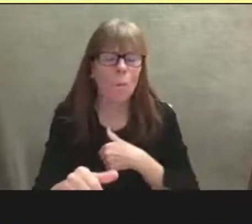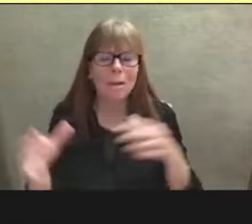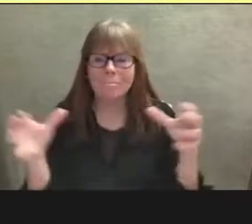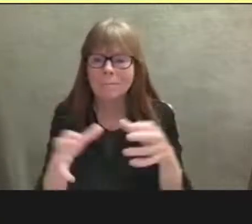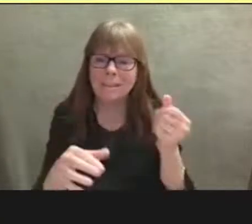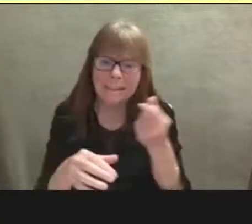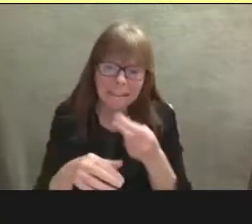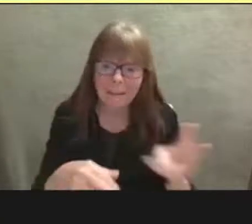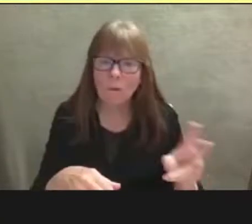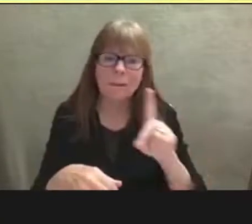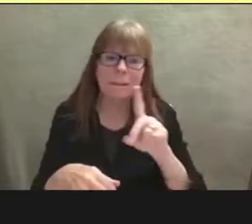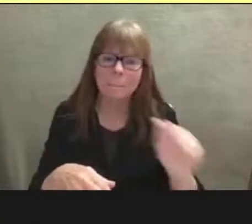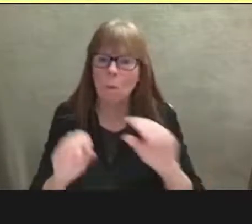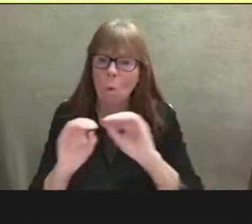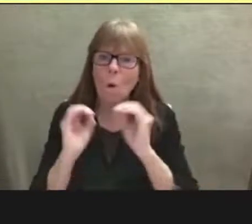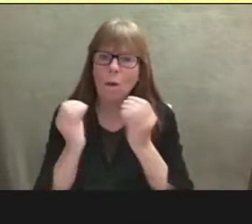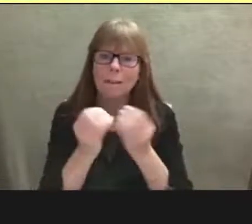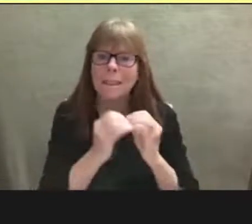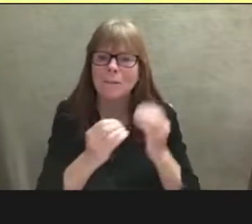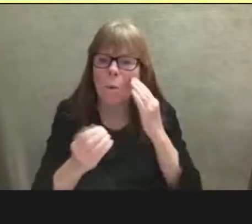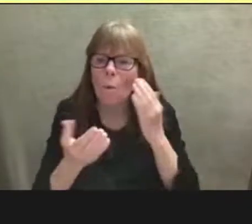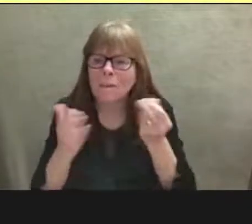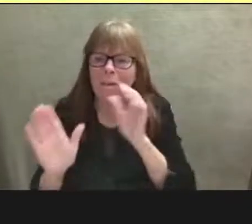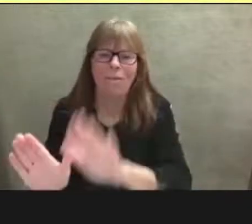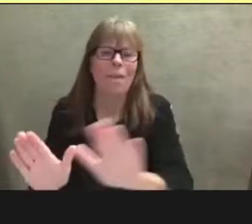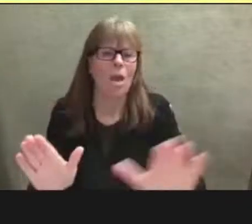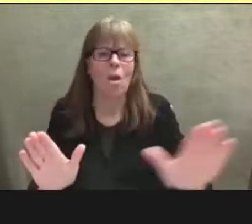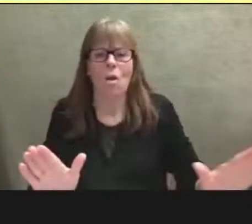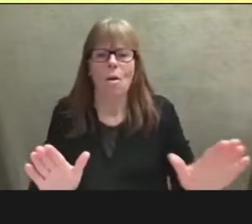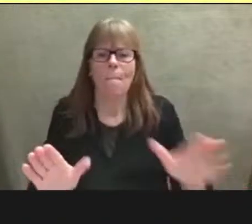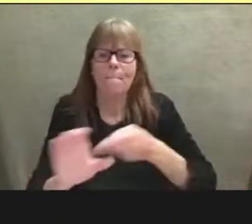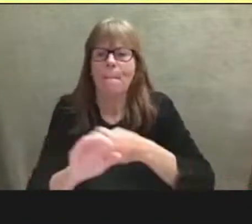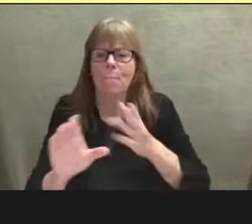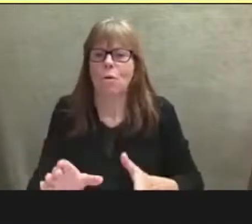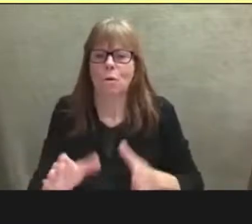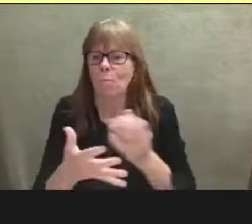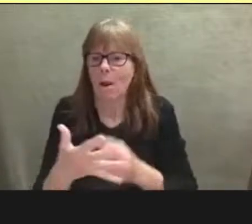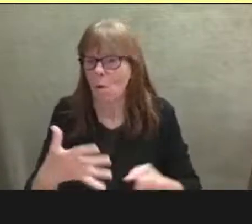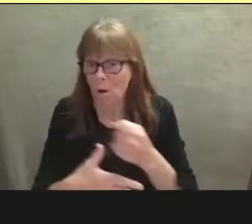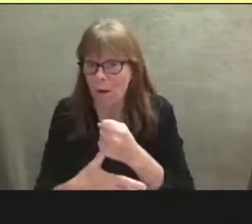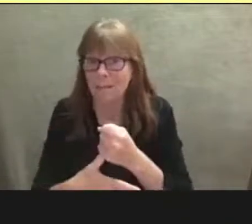their members’ healthcare priorities. Their input was key in the development of the framework.